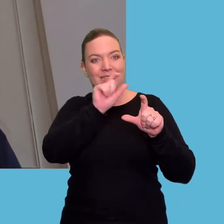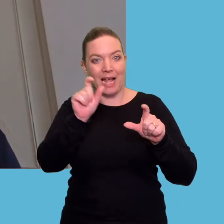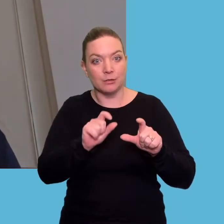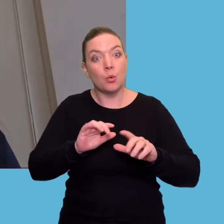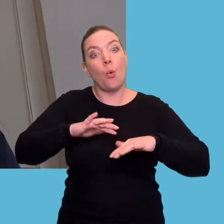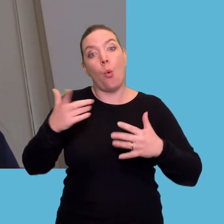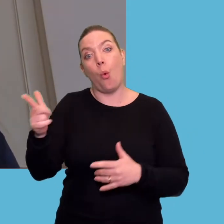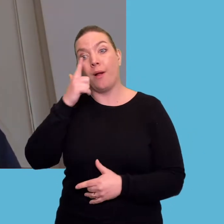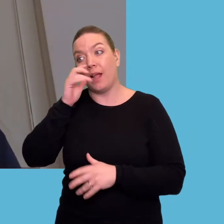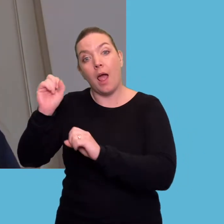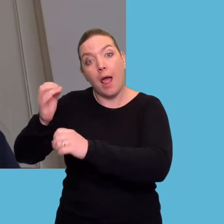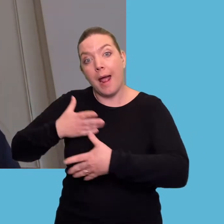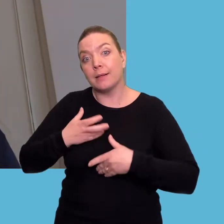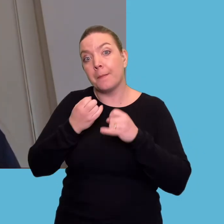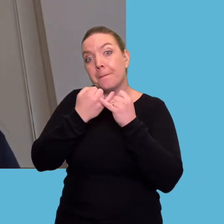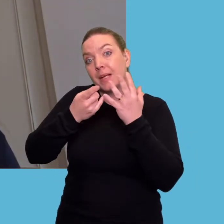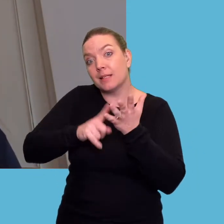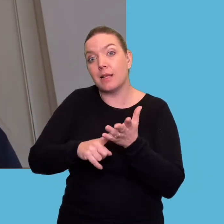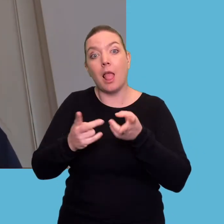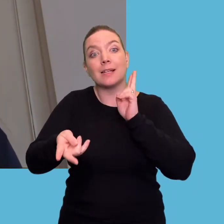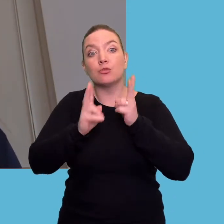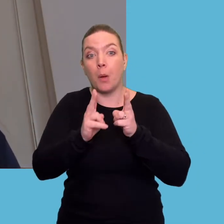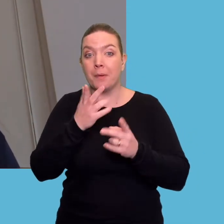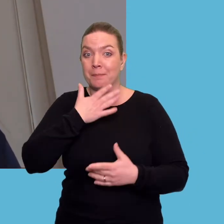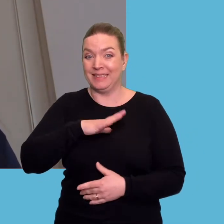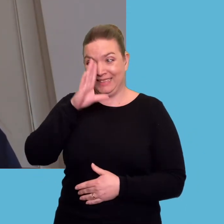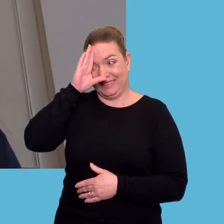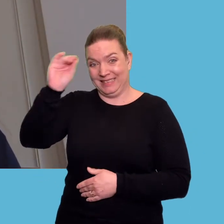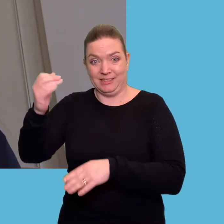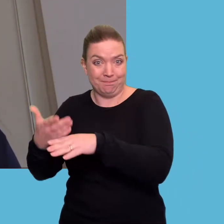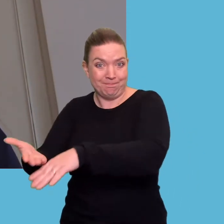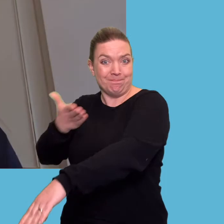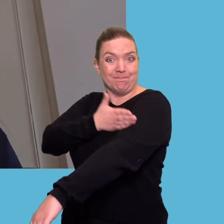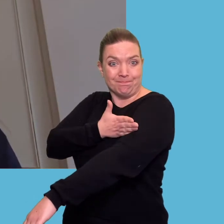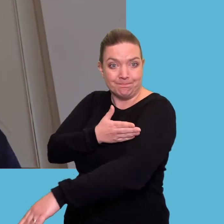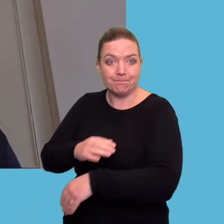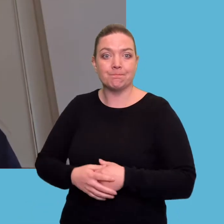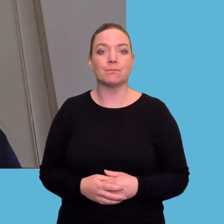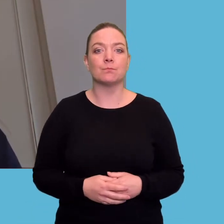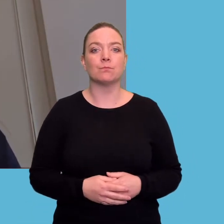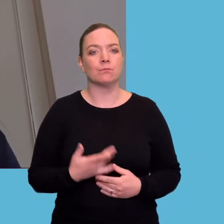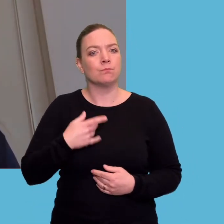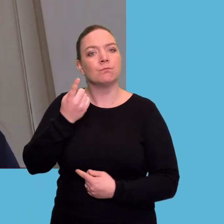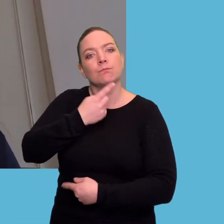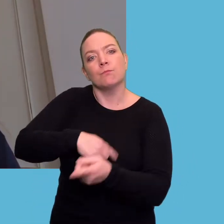to you in a larger font, or we can provide a BSL interpreter, but we do need some notice for this.